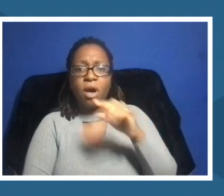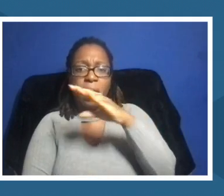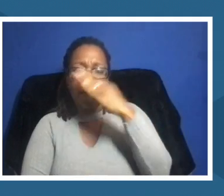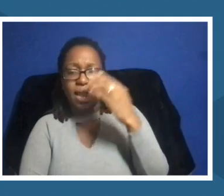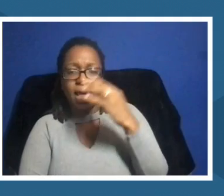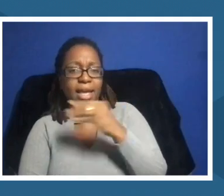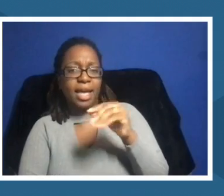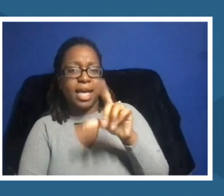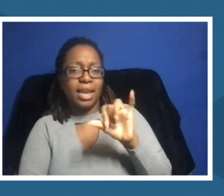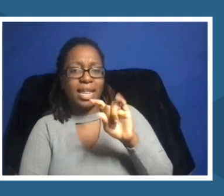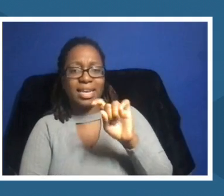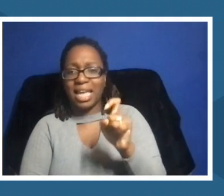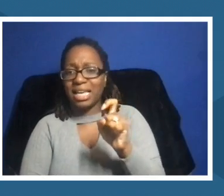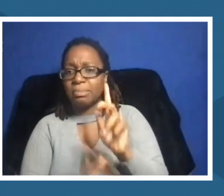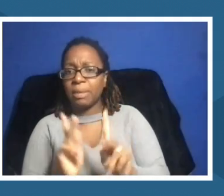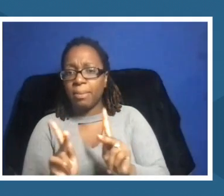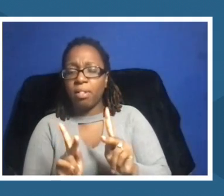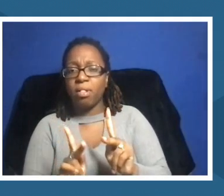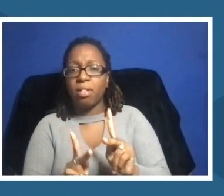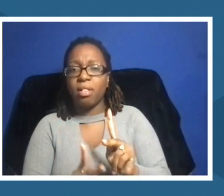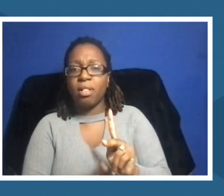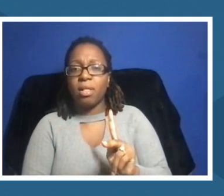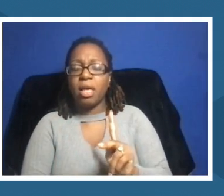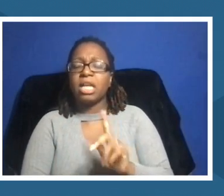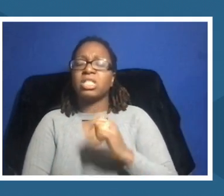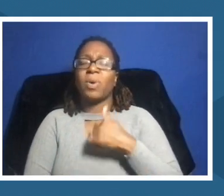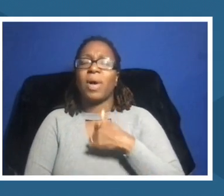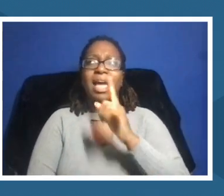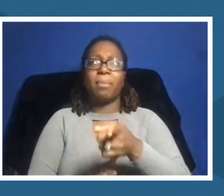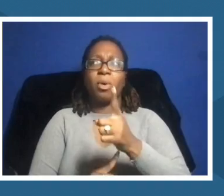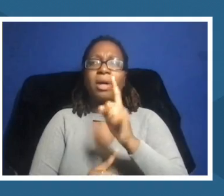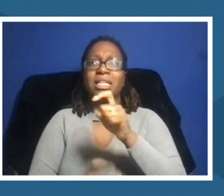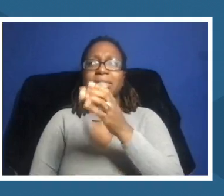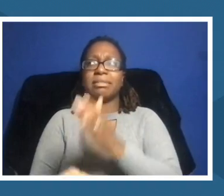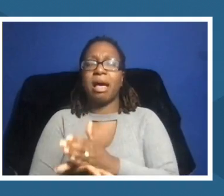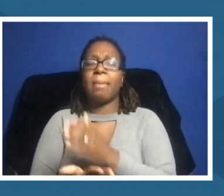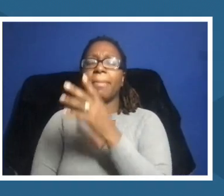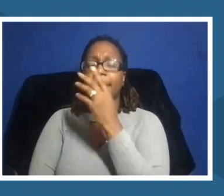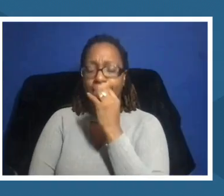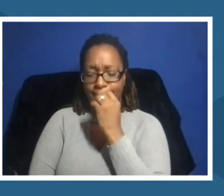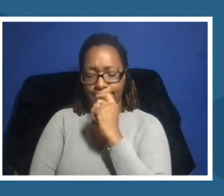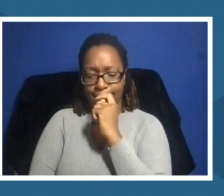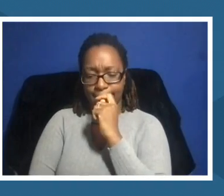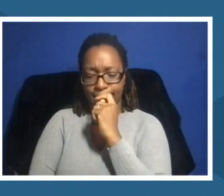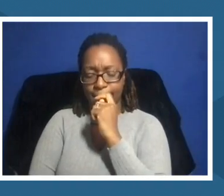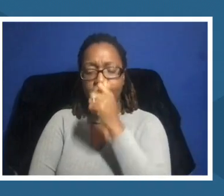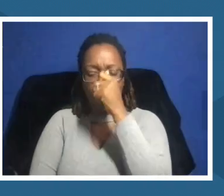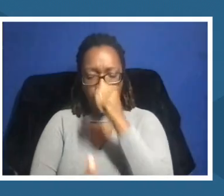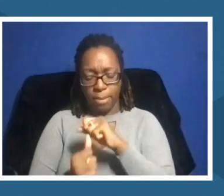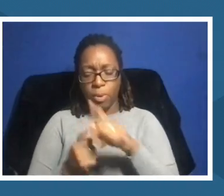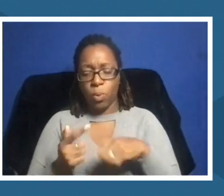um and and they sort of reflect like oh damn those were thoughts that i had